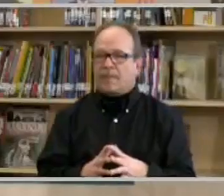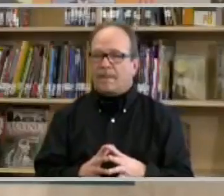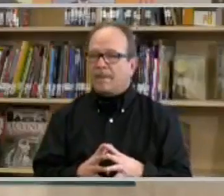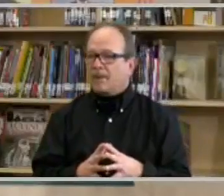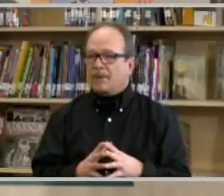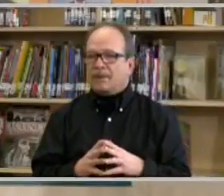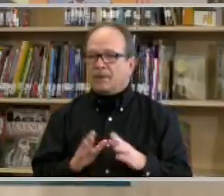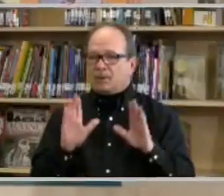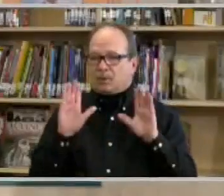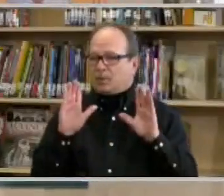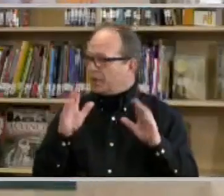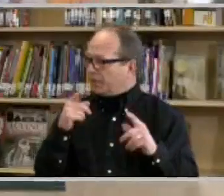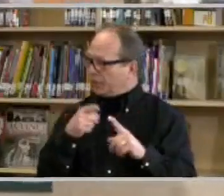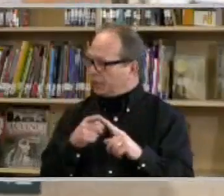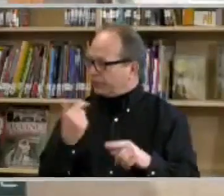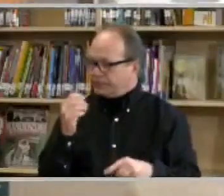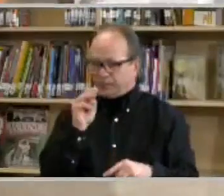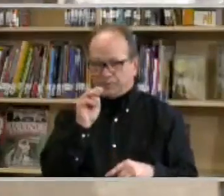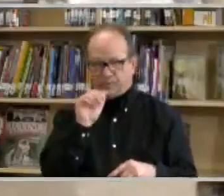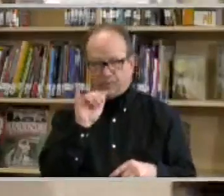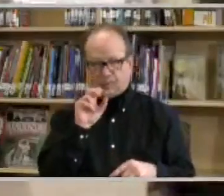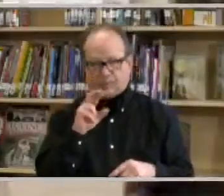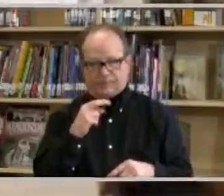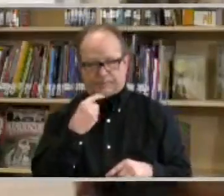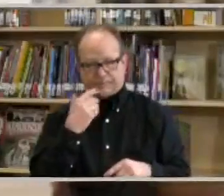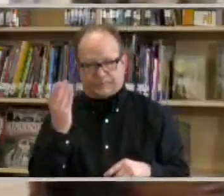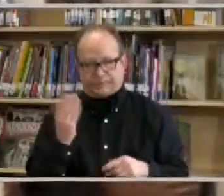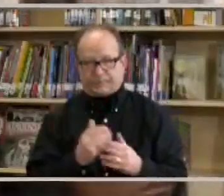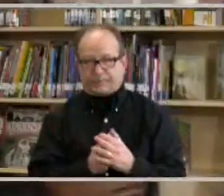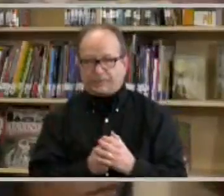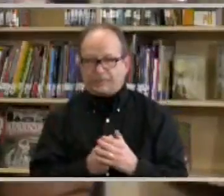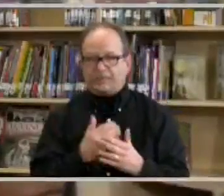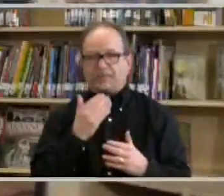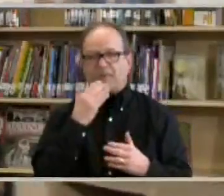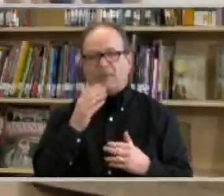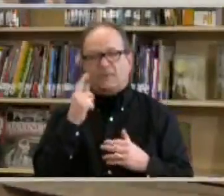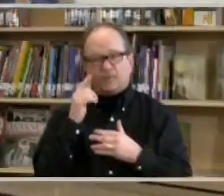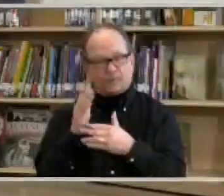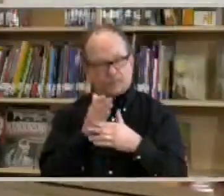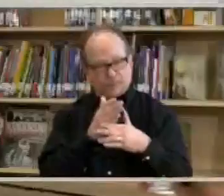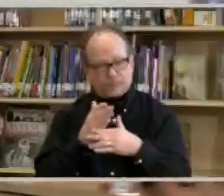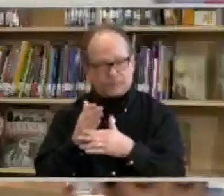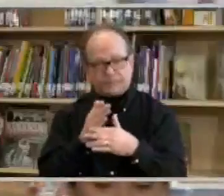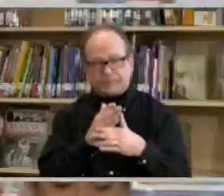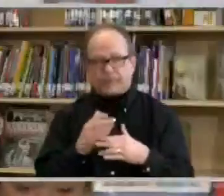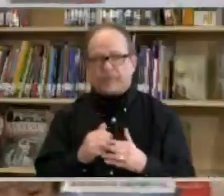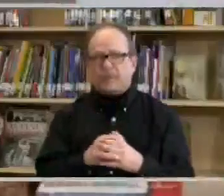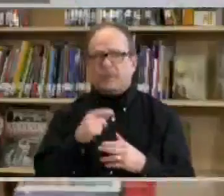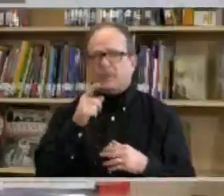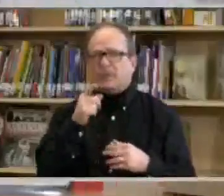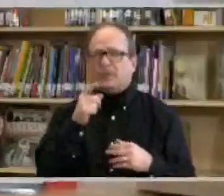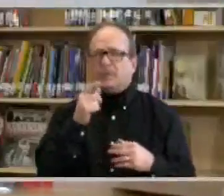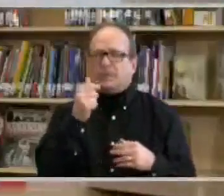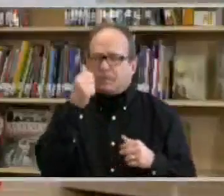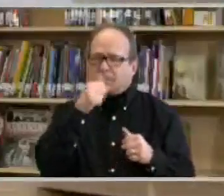I THINK THOSE ARE EXCELLENT POINTS, AND I WANT TO THANK YOU FOR SHARING THOSE.